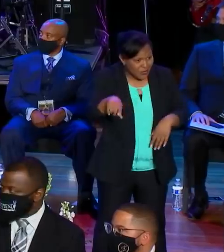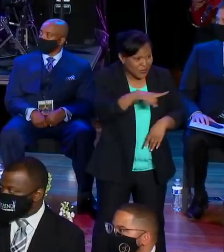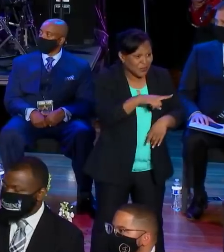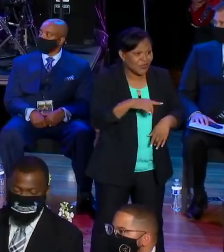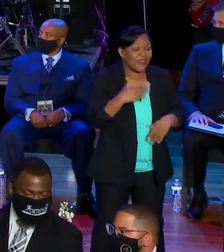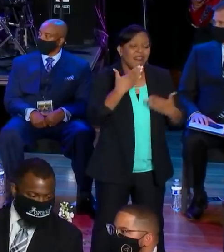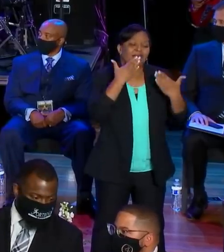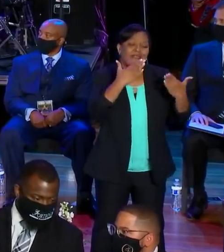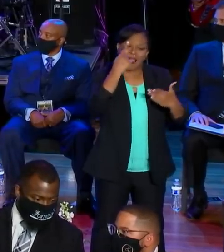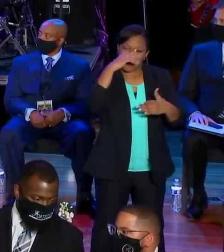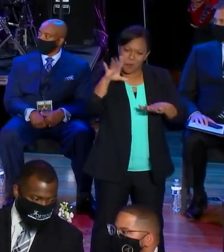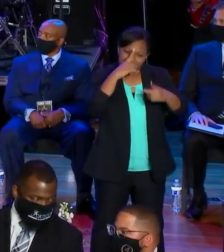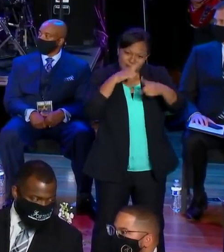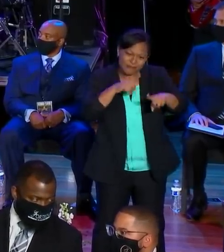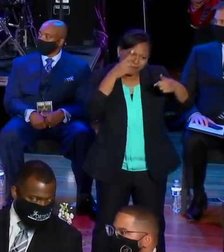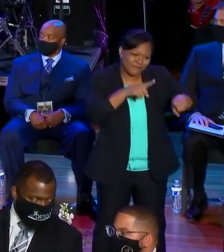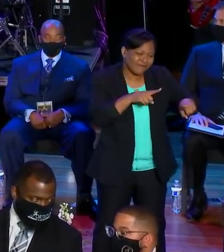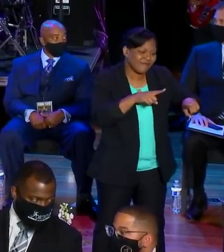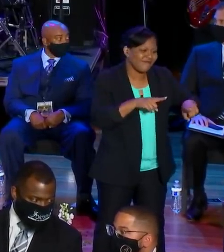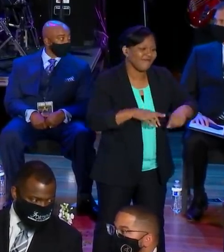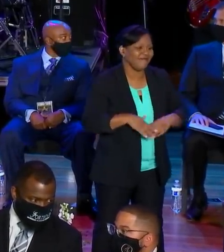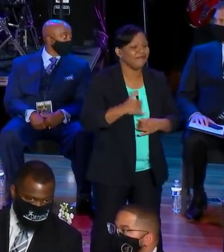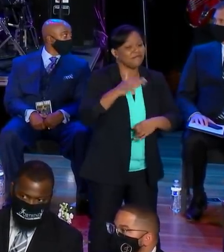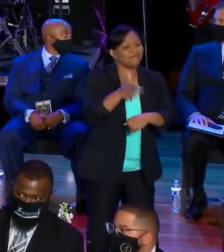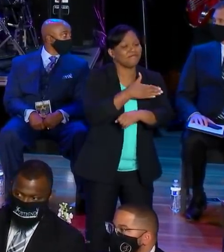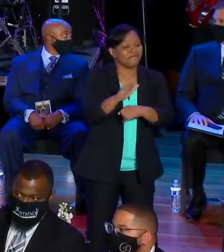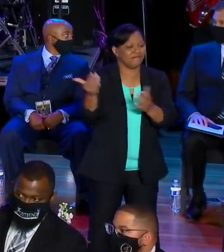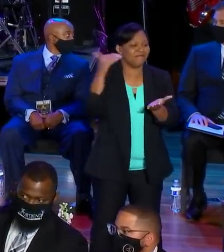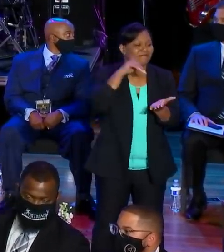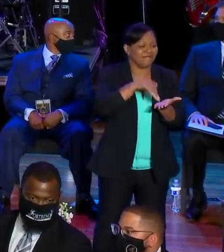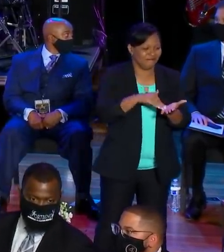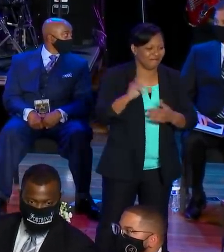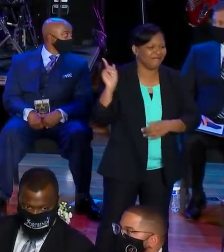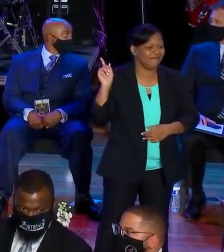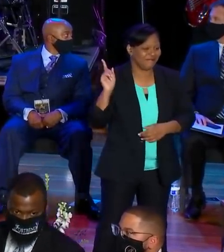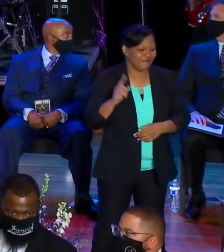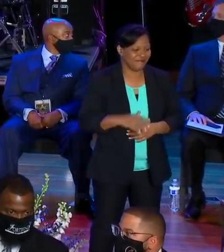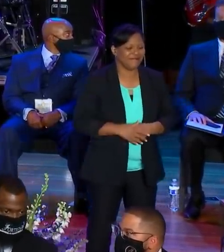REALLY DON'T MATTER WHERE YOU SIT AT. THANK YOU SO MUCH FOR YOUR